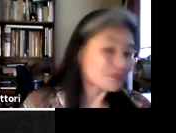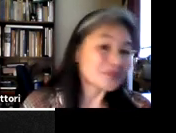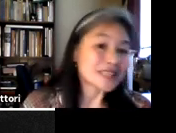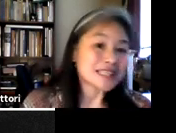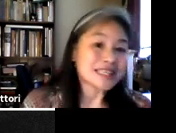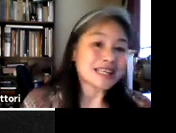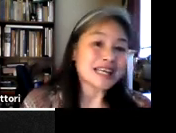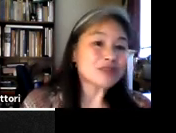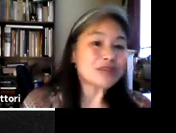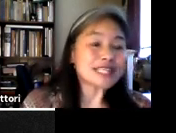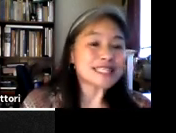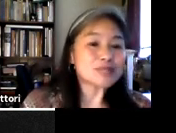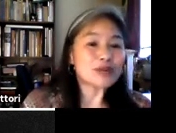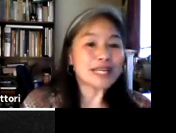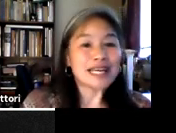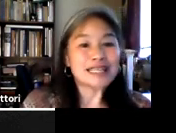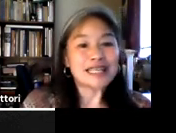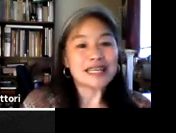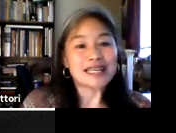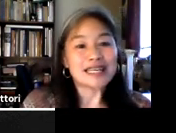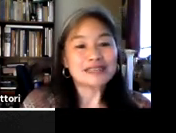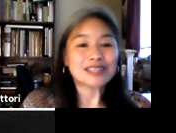off the harbor, to tell them when it was safe to come in